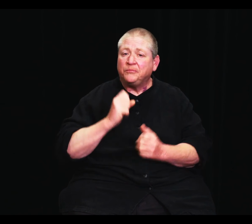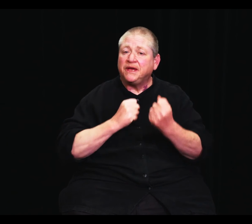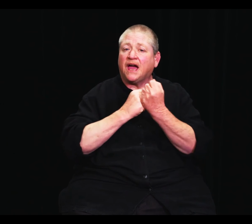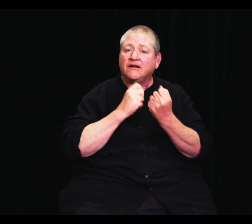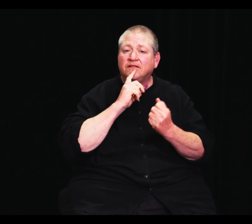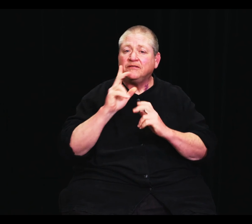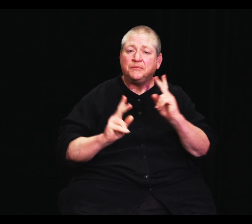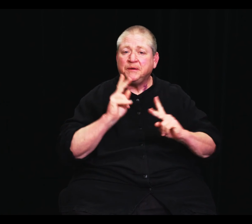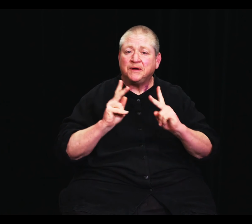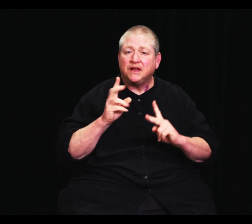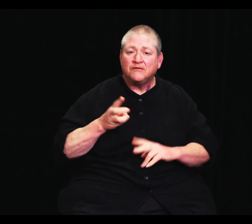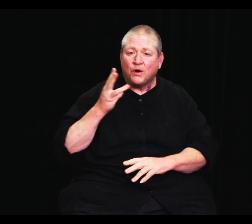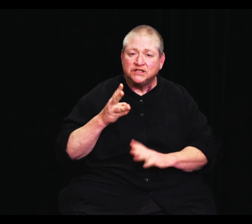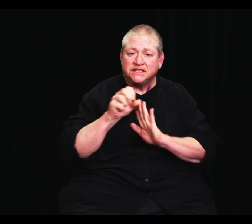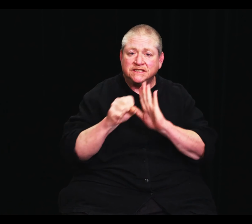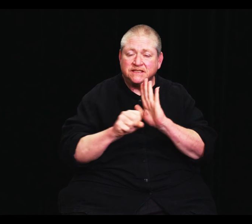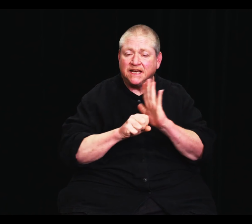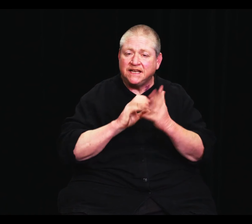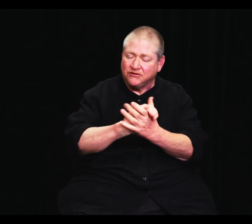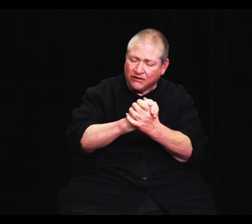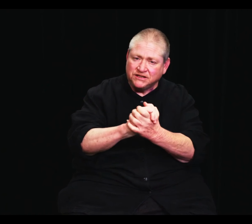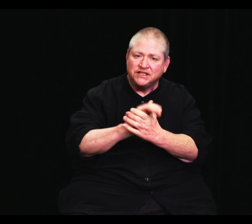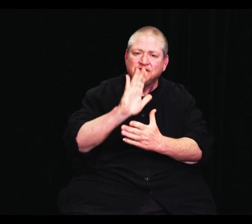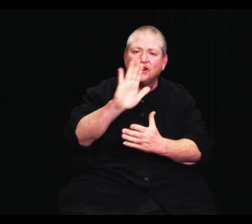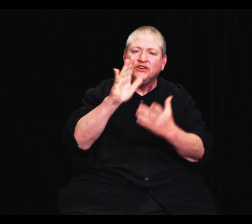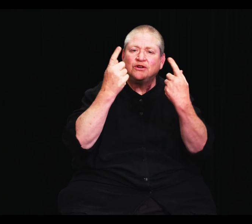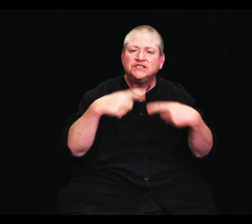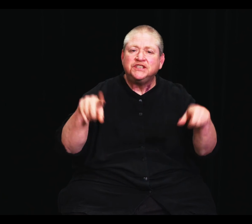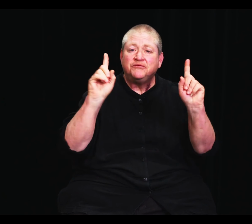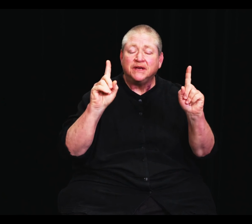Hello graduates. Governor, Jay Inslee here. On behalf of the people of Washington State,